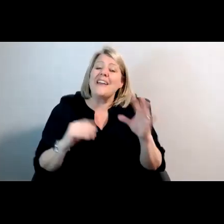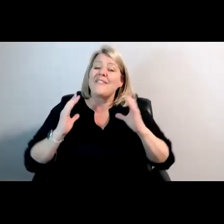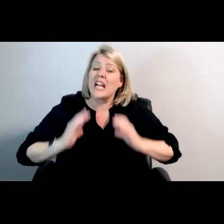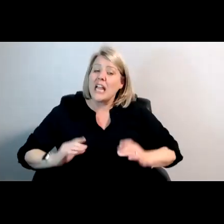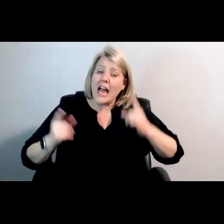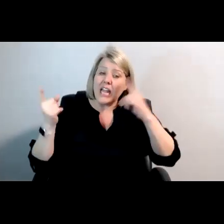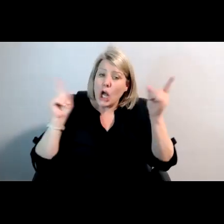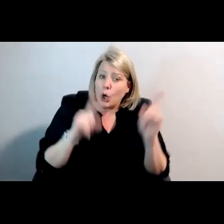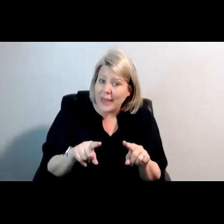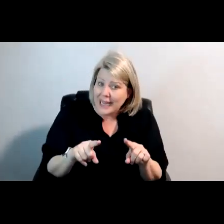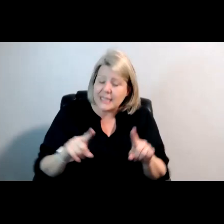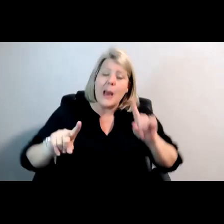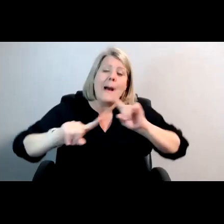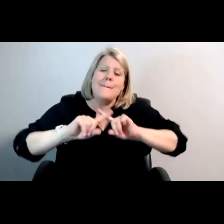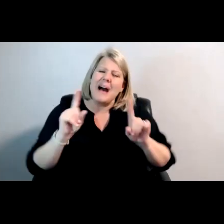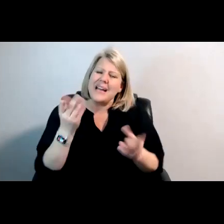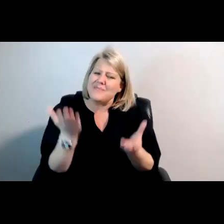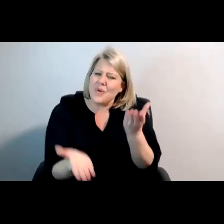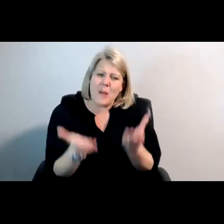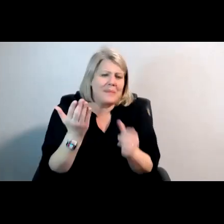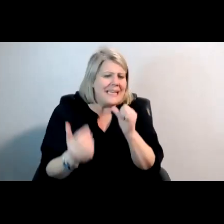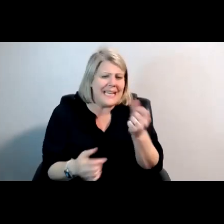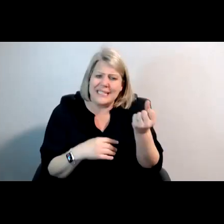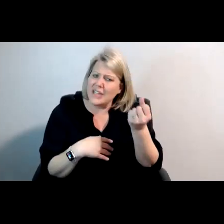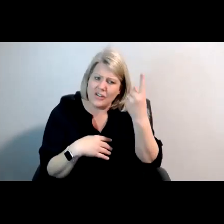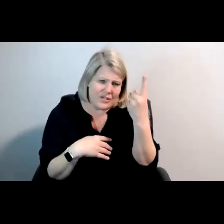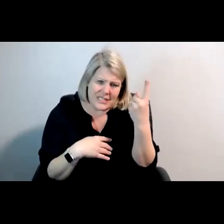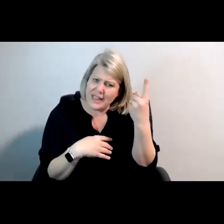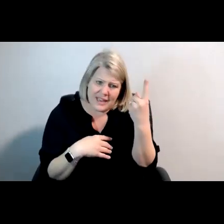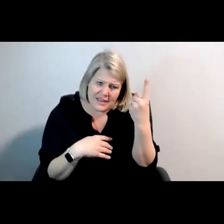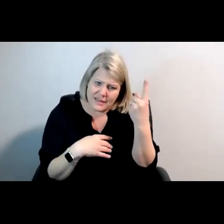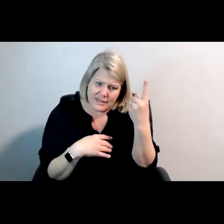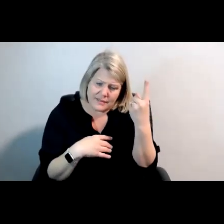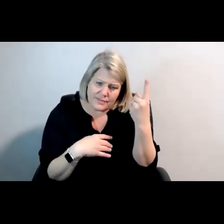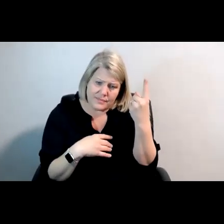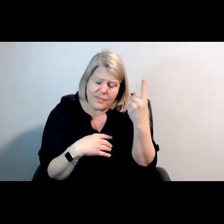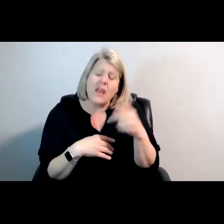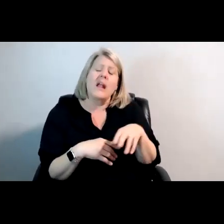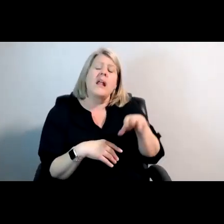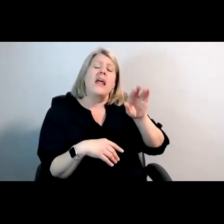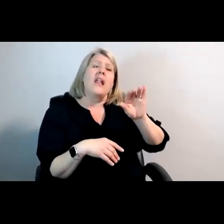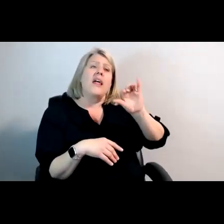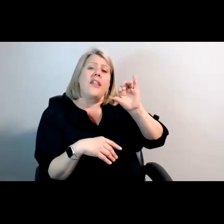but probably doesn't understand that they're their own guardian?